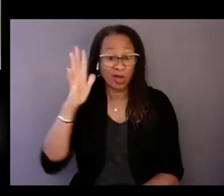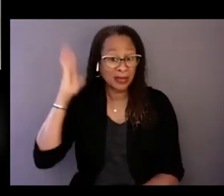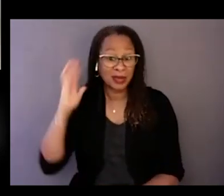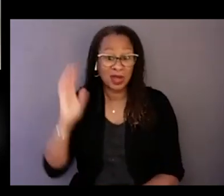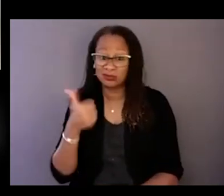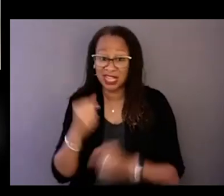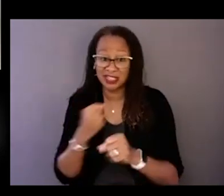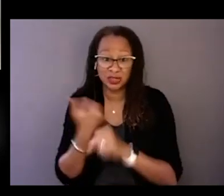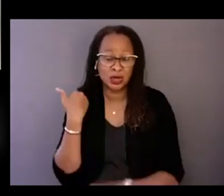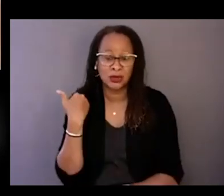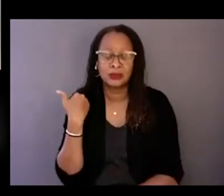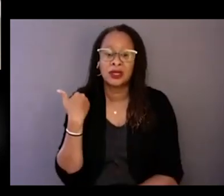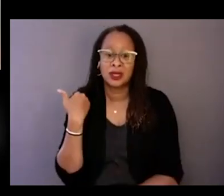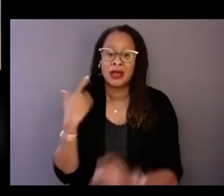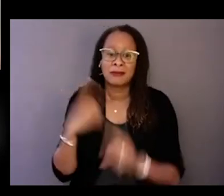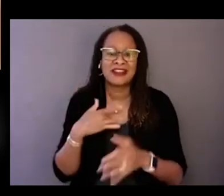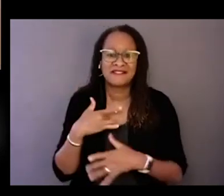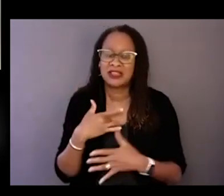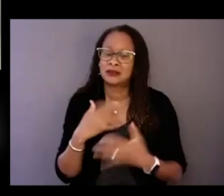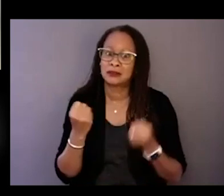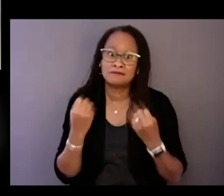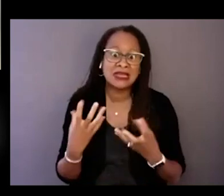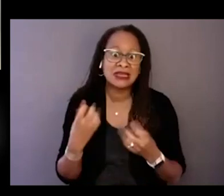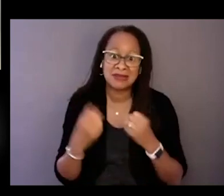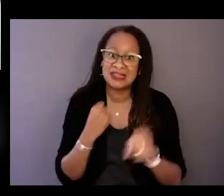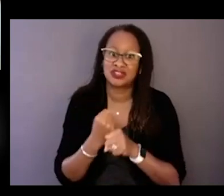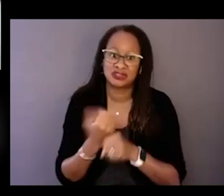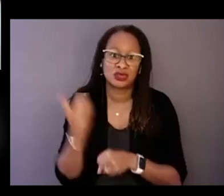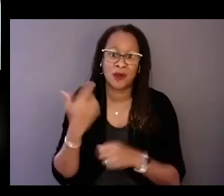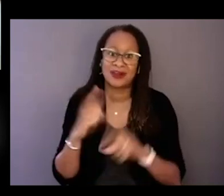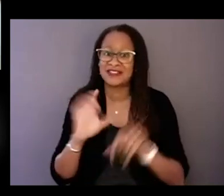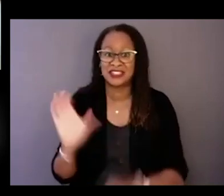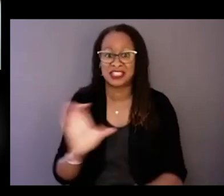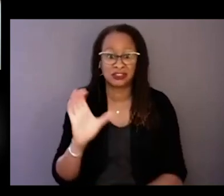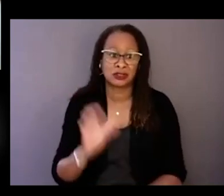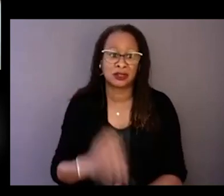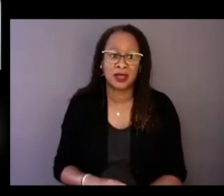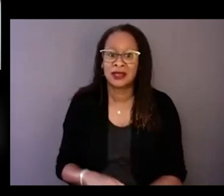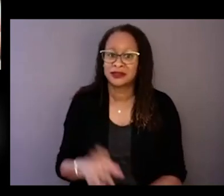but it feels like just decades and decades ago. In terms of how like retrograde his mistreatment